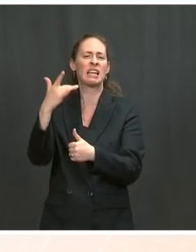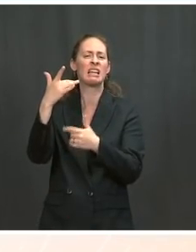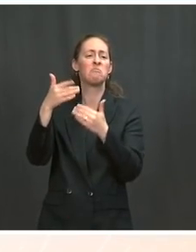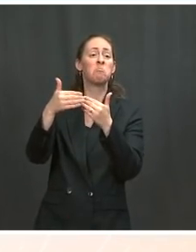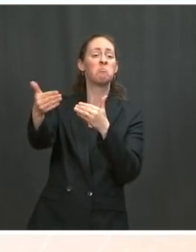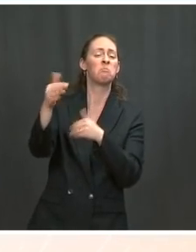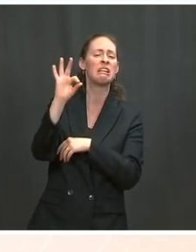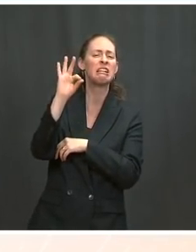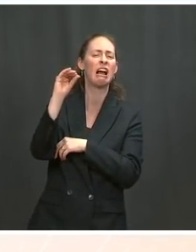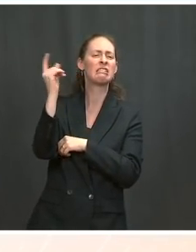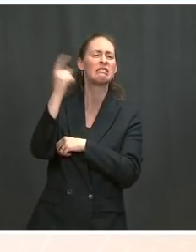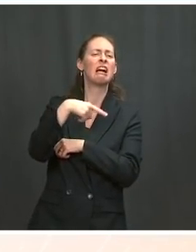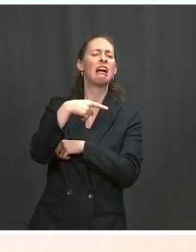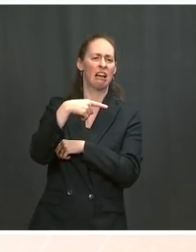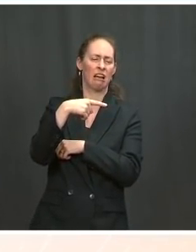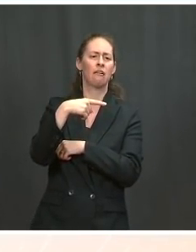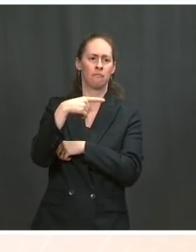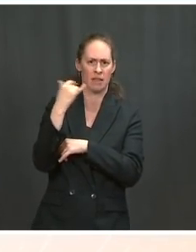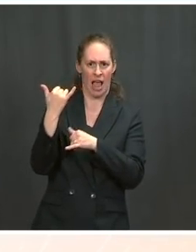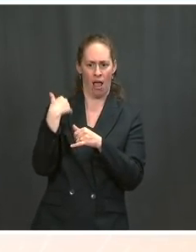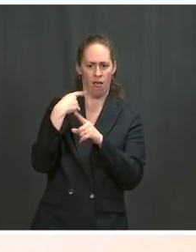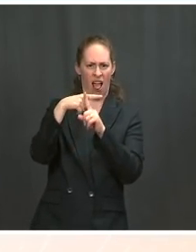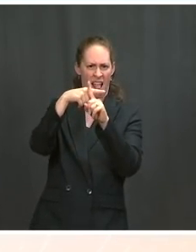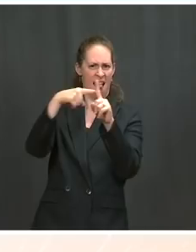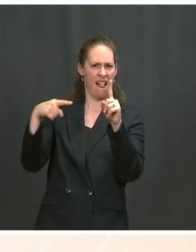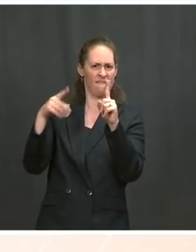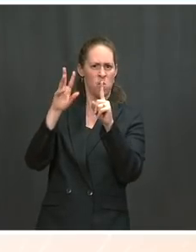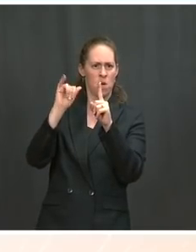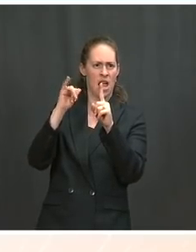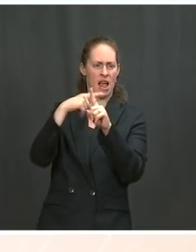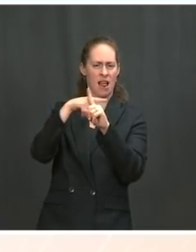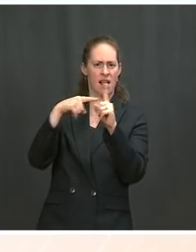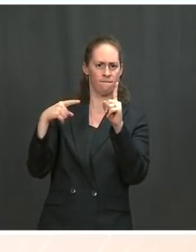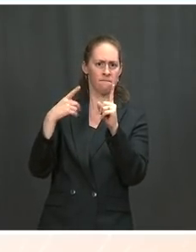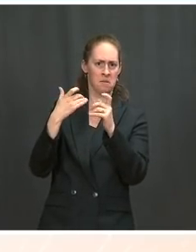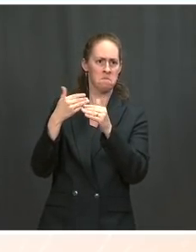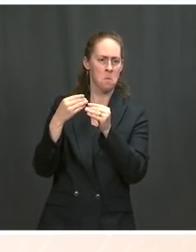that 90-day period of time. So obviously, these reports about support in the Senate